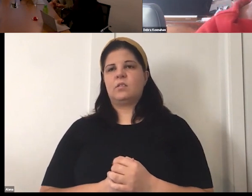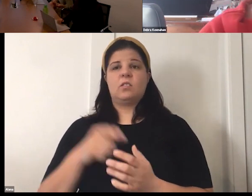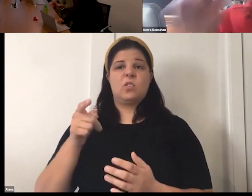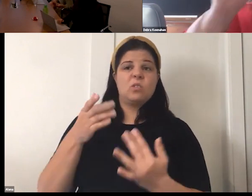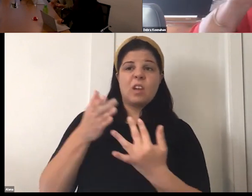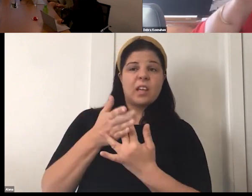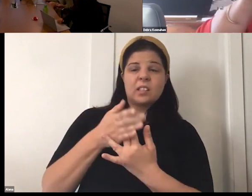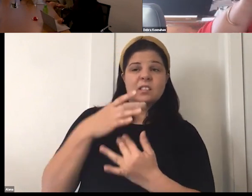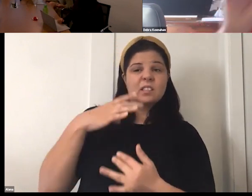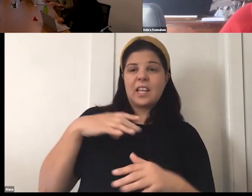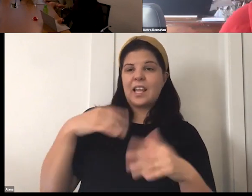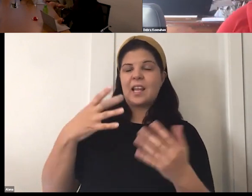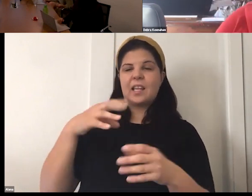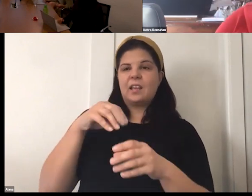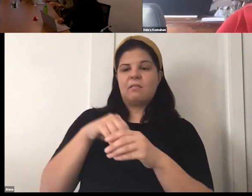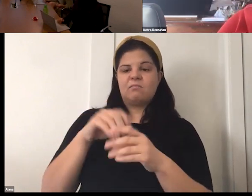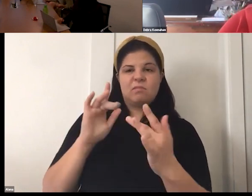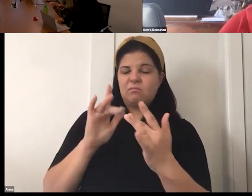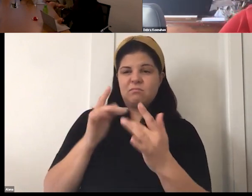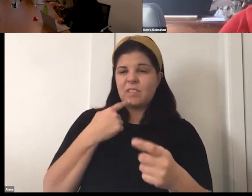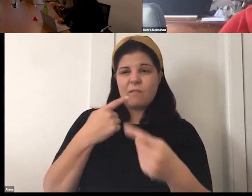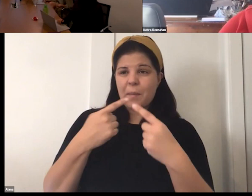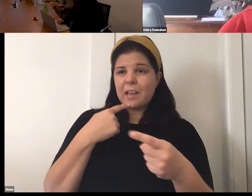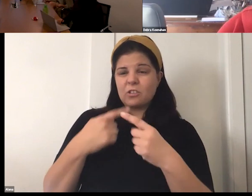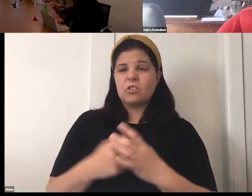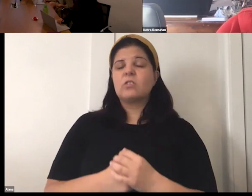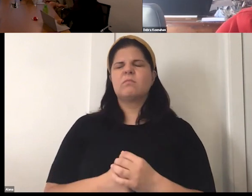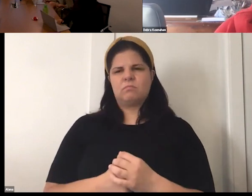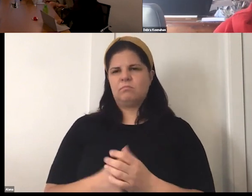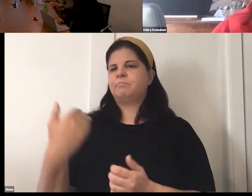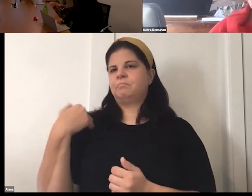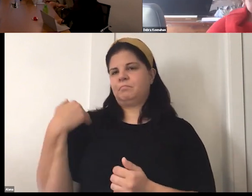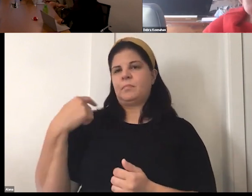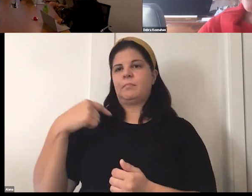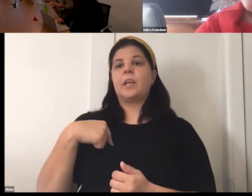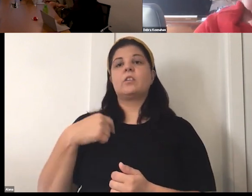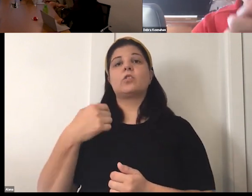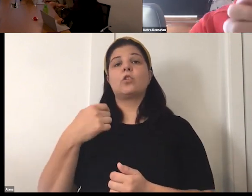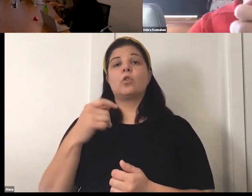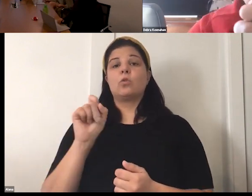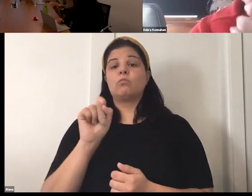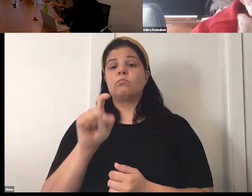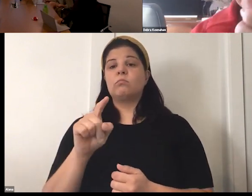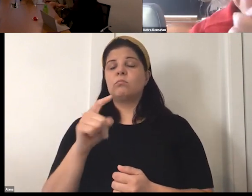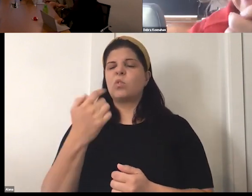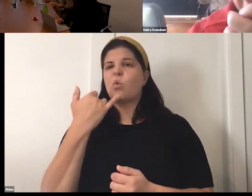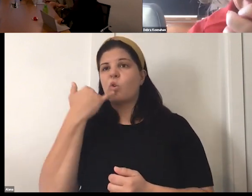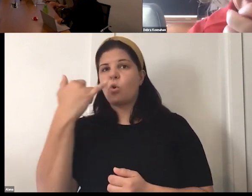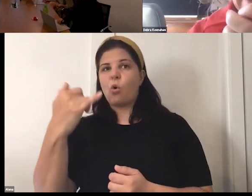get in touch with me. And it comes through the inquiries line that Sandy mentioned earlier it will get forwarded